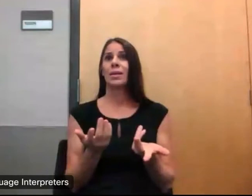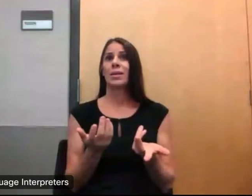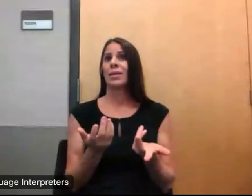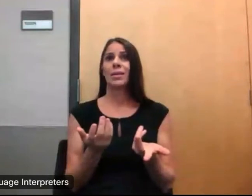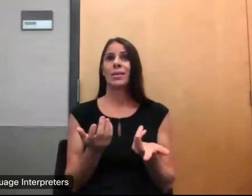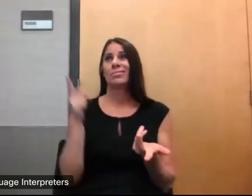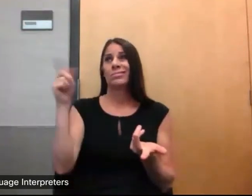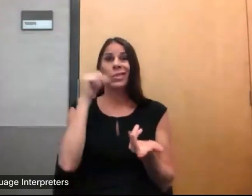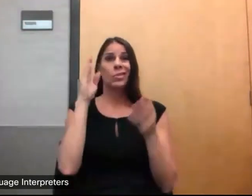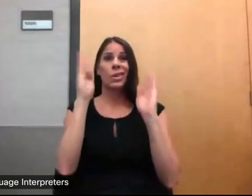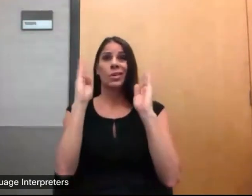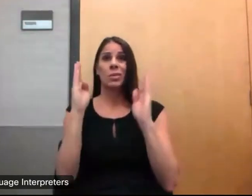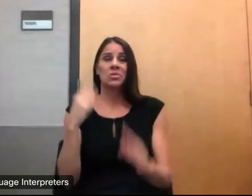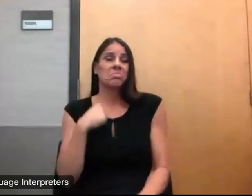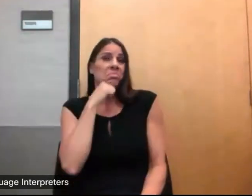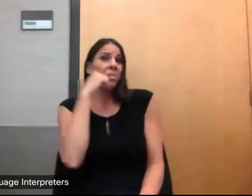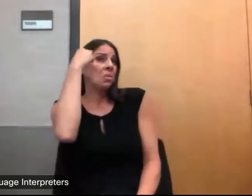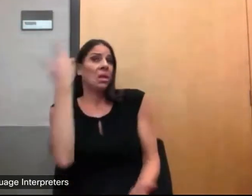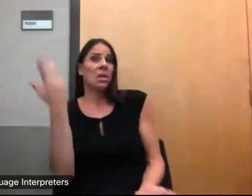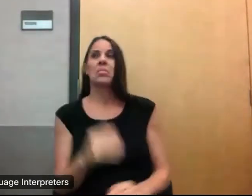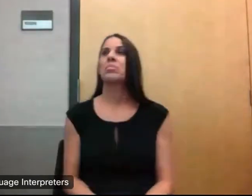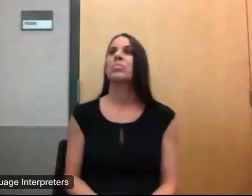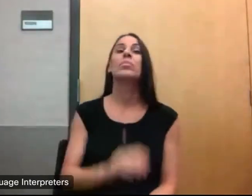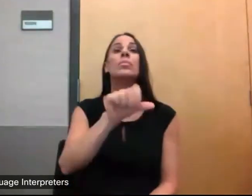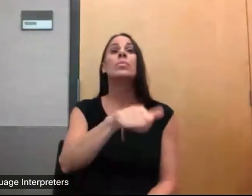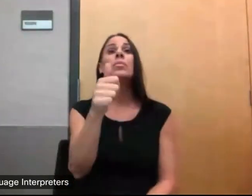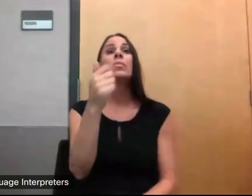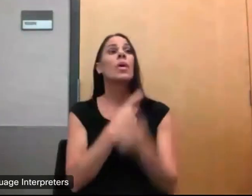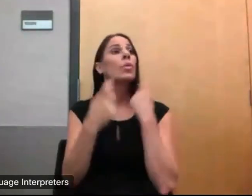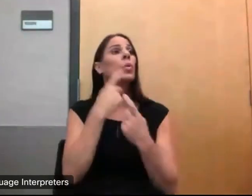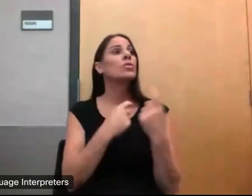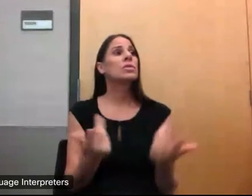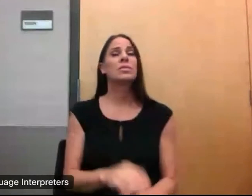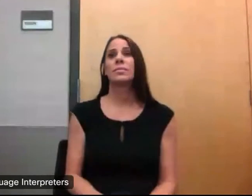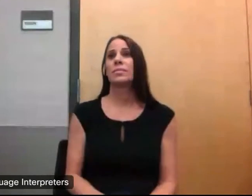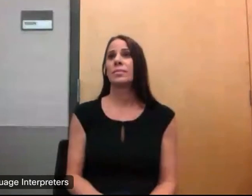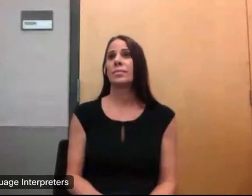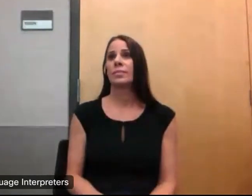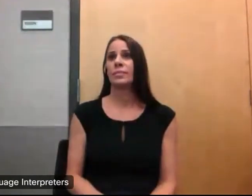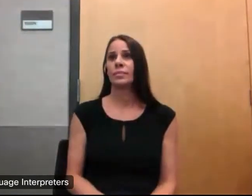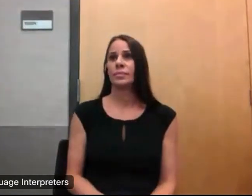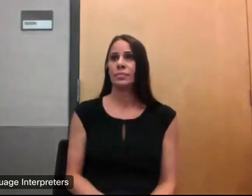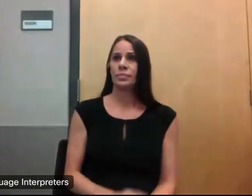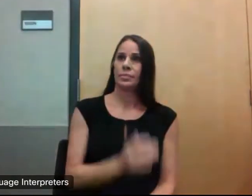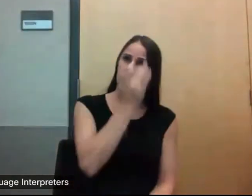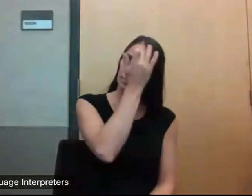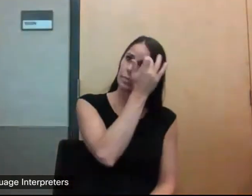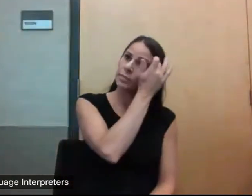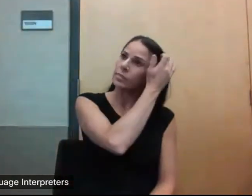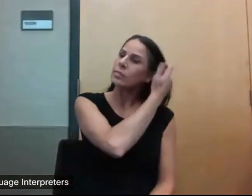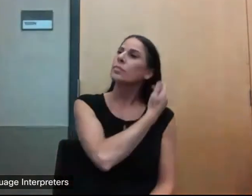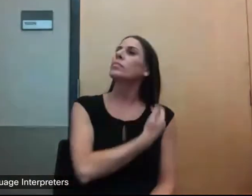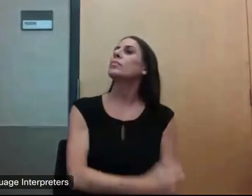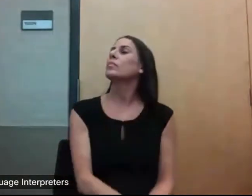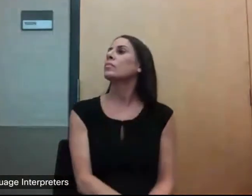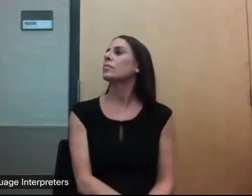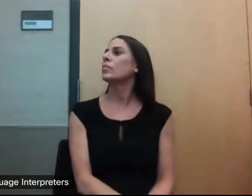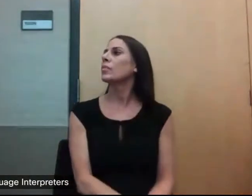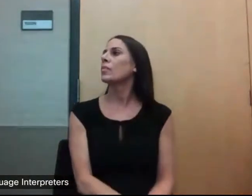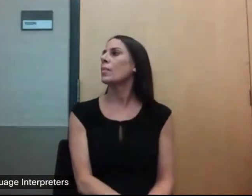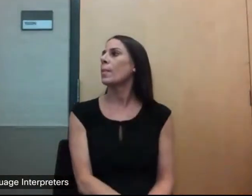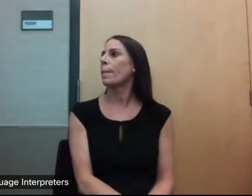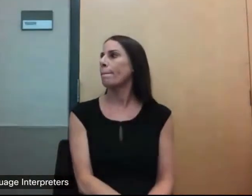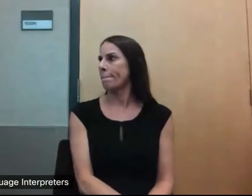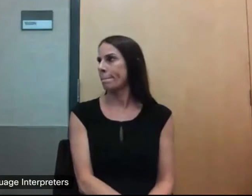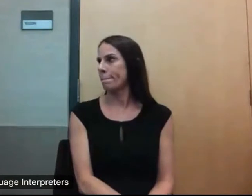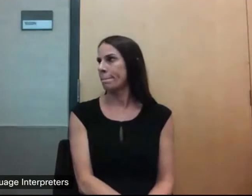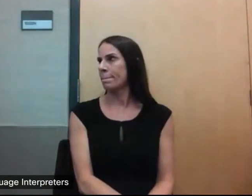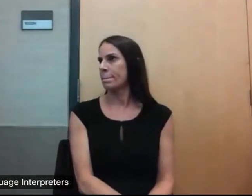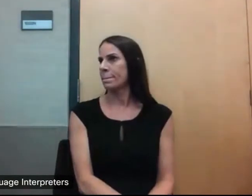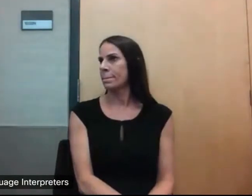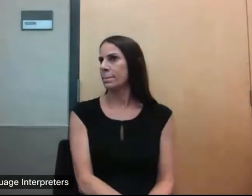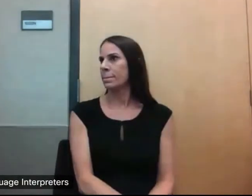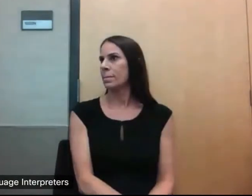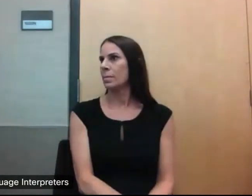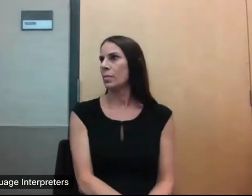think so. Other other questions here.